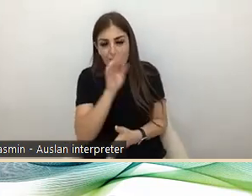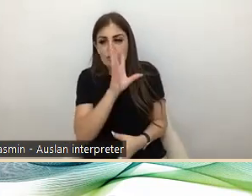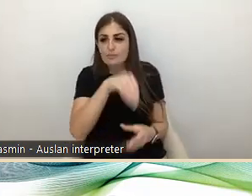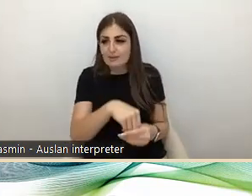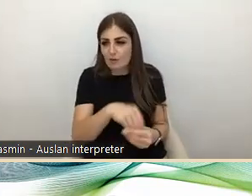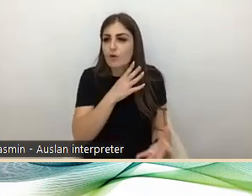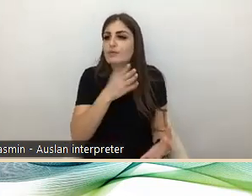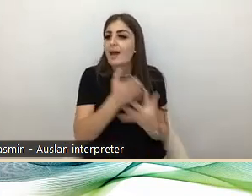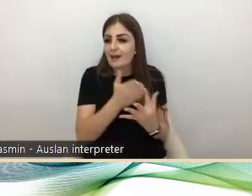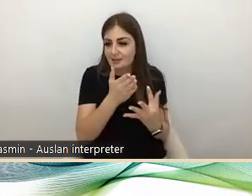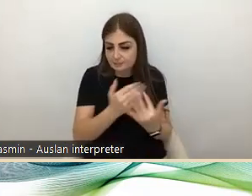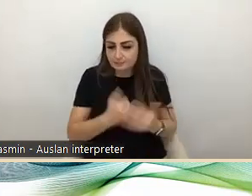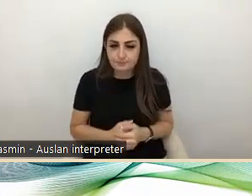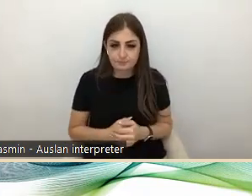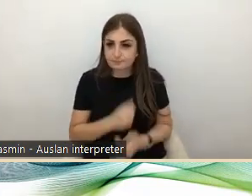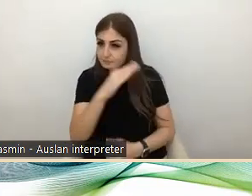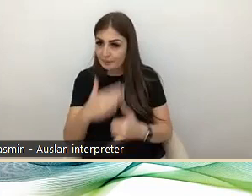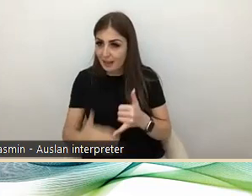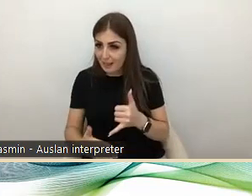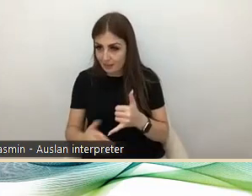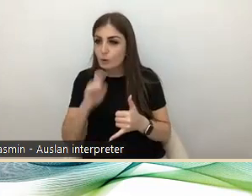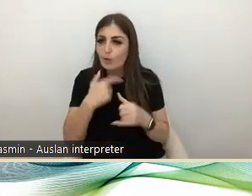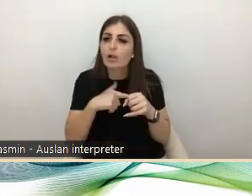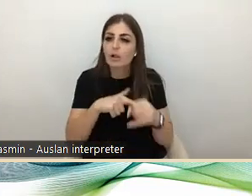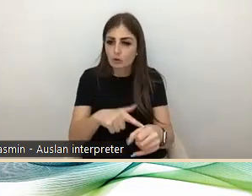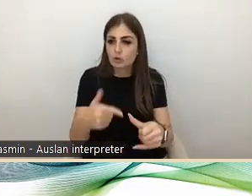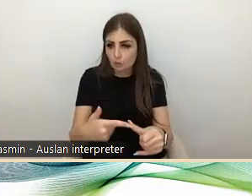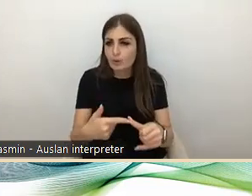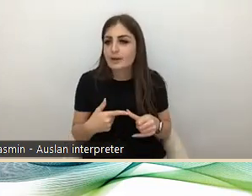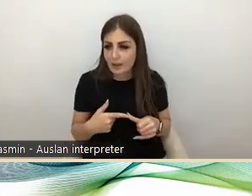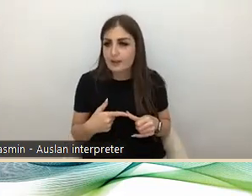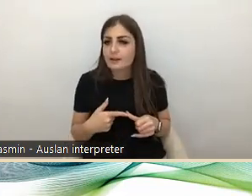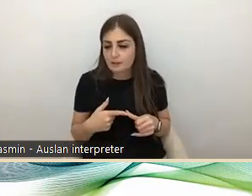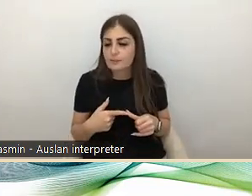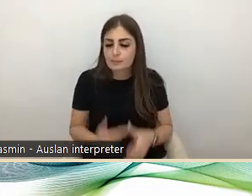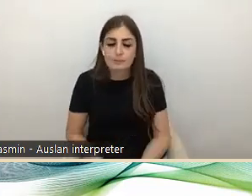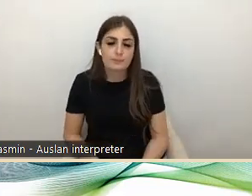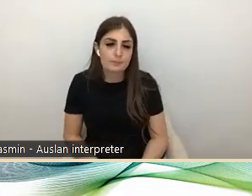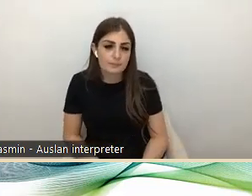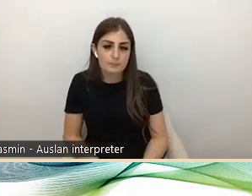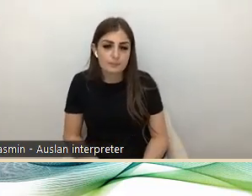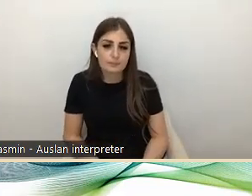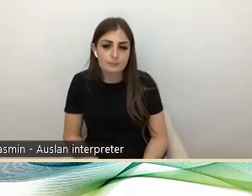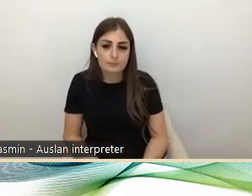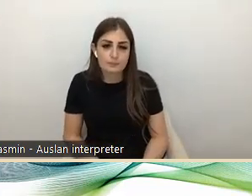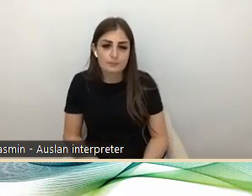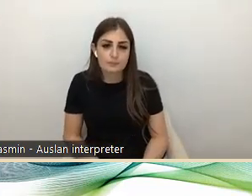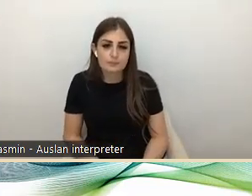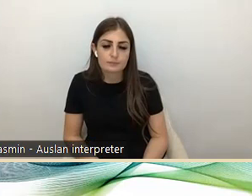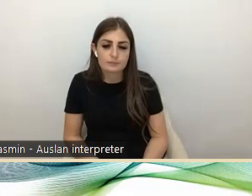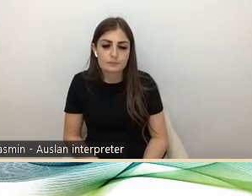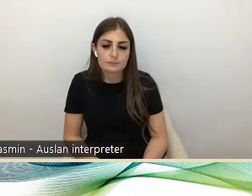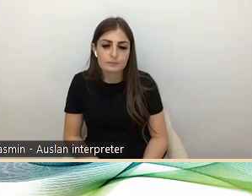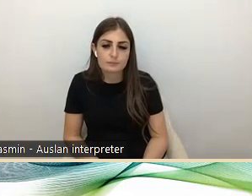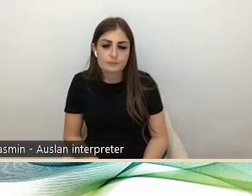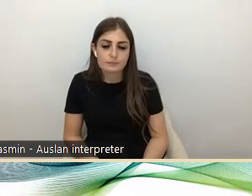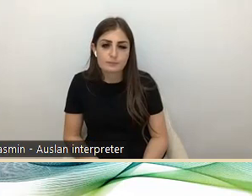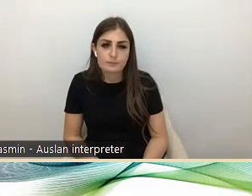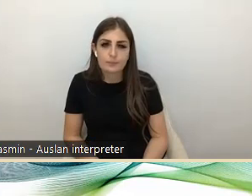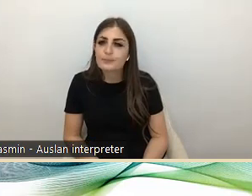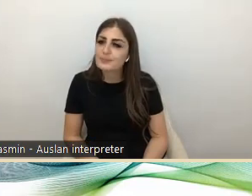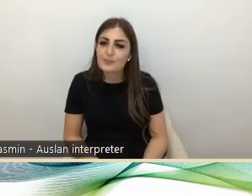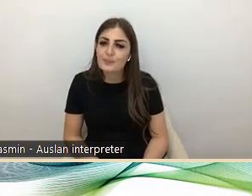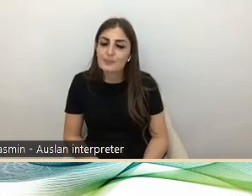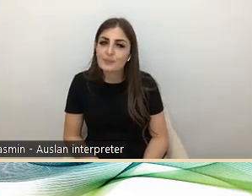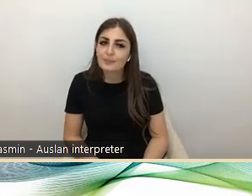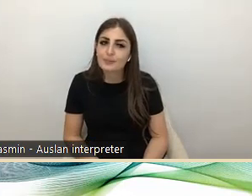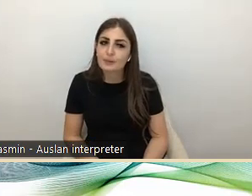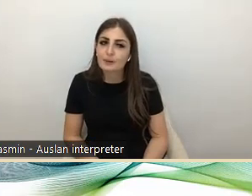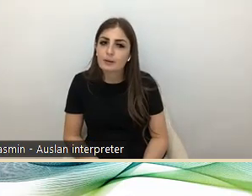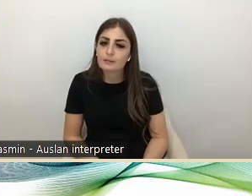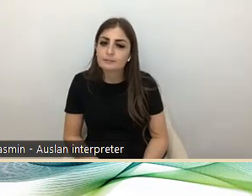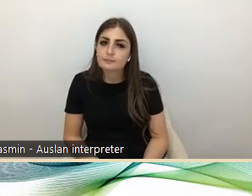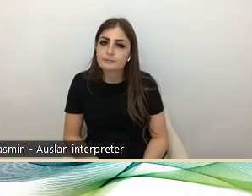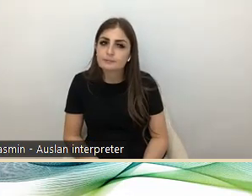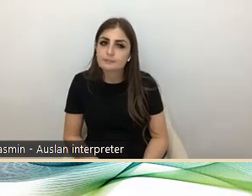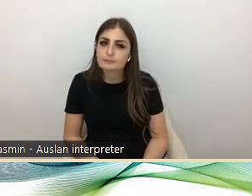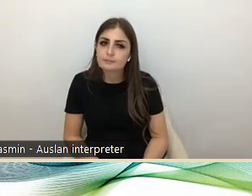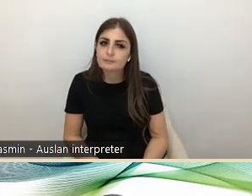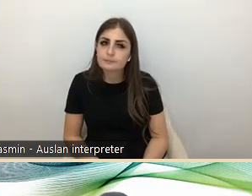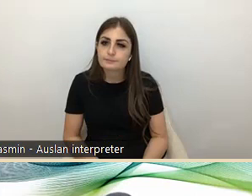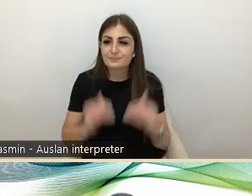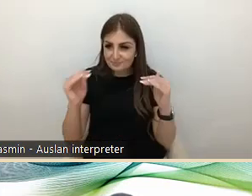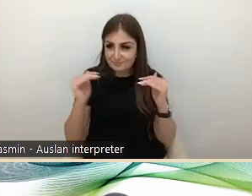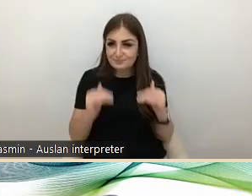At the end of today's session, we'll have a chance for questions and answers to